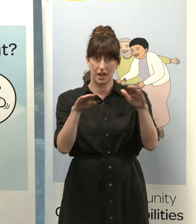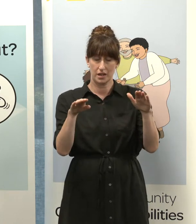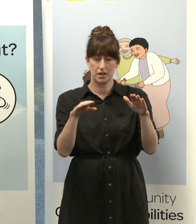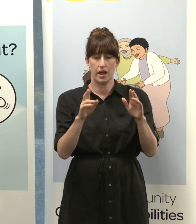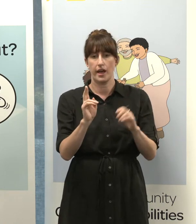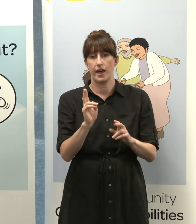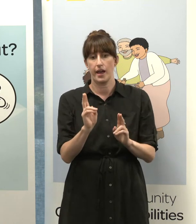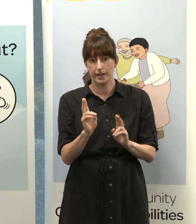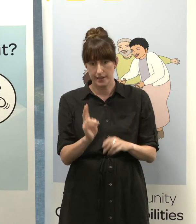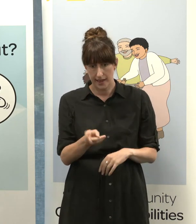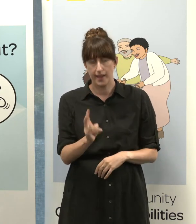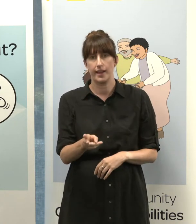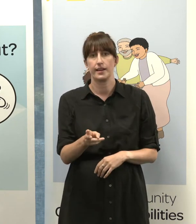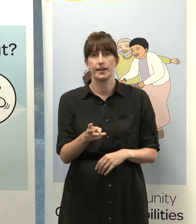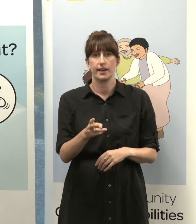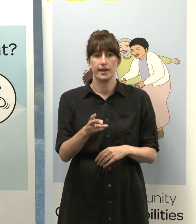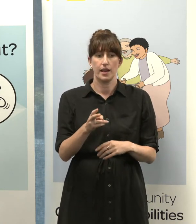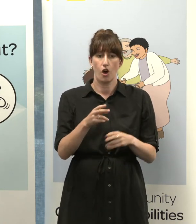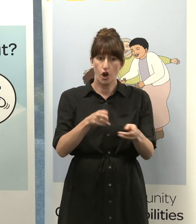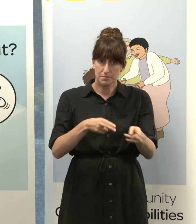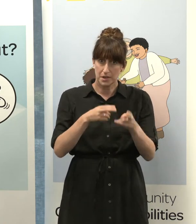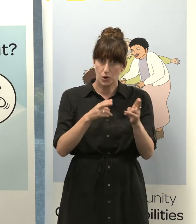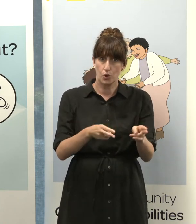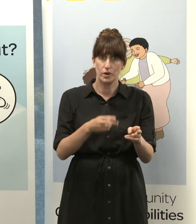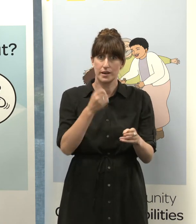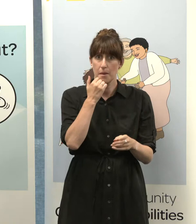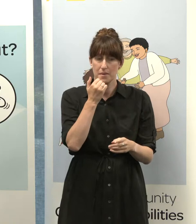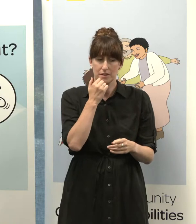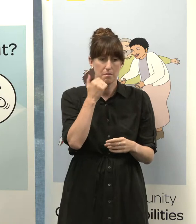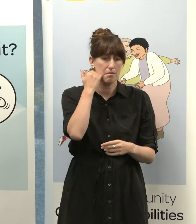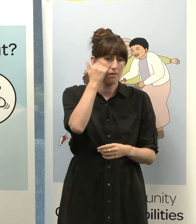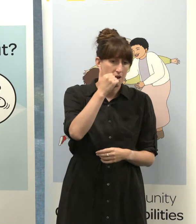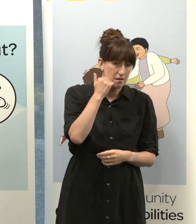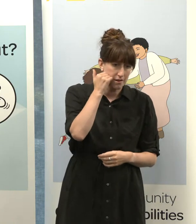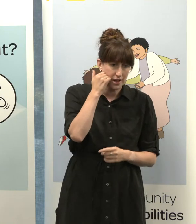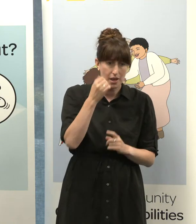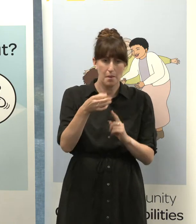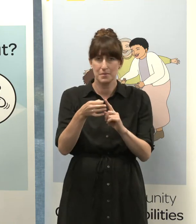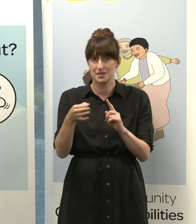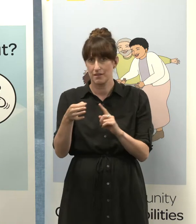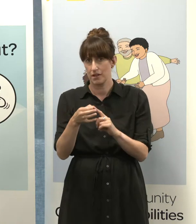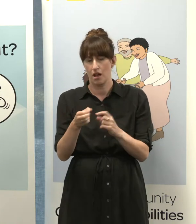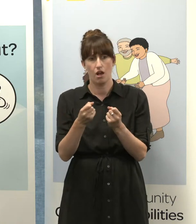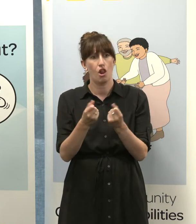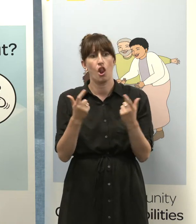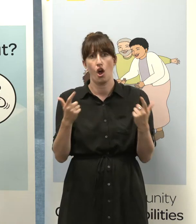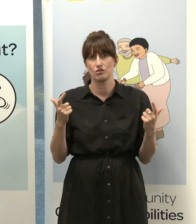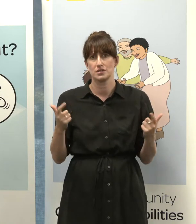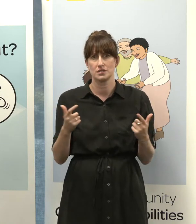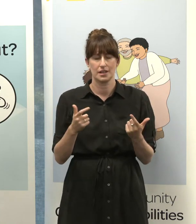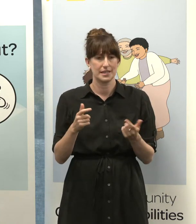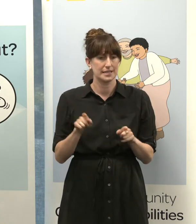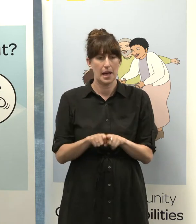Why isn't the majority of